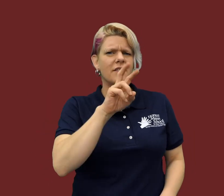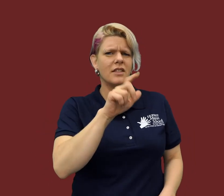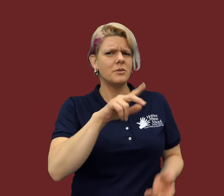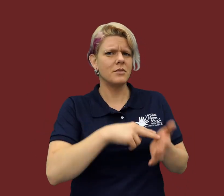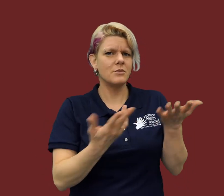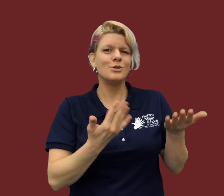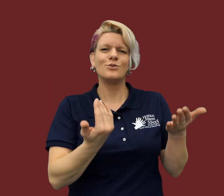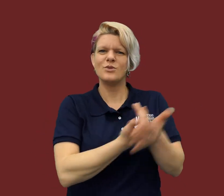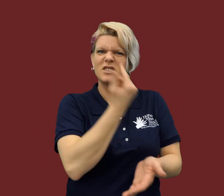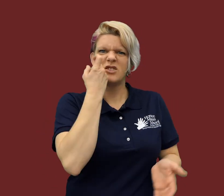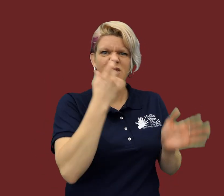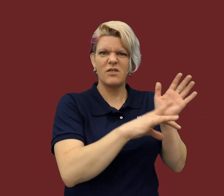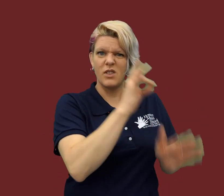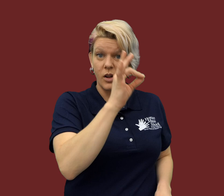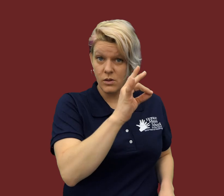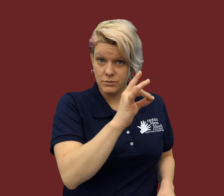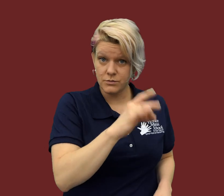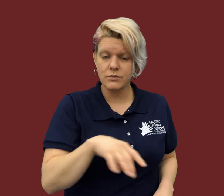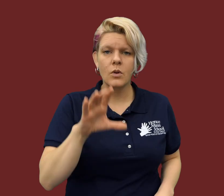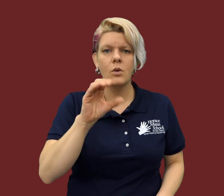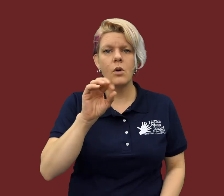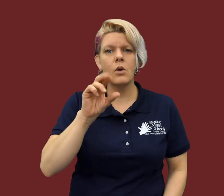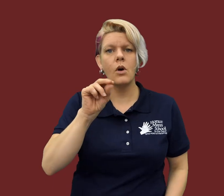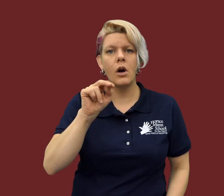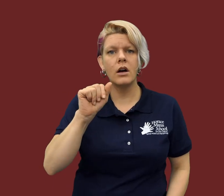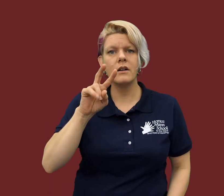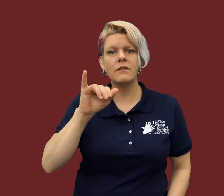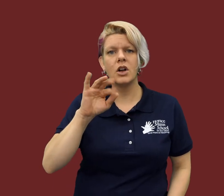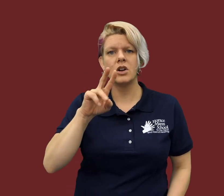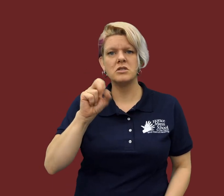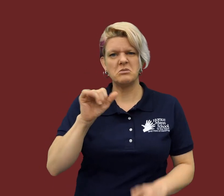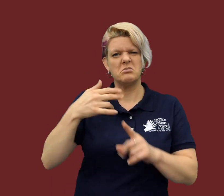Novel means something new and just discovered. Coronavirus is actually a family of viruses